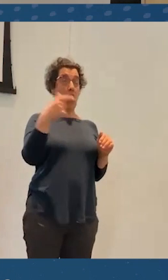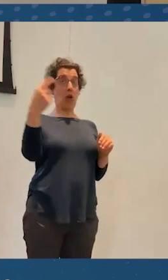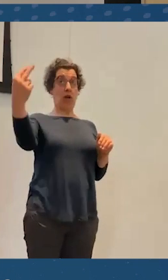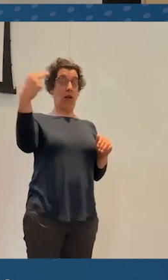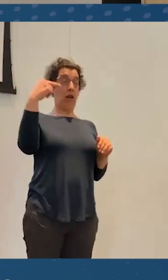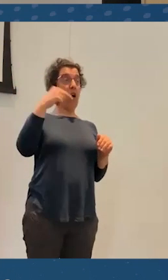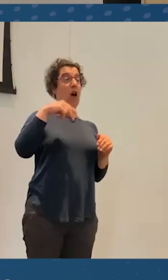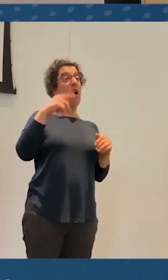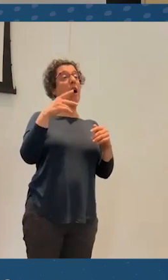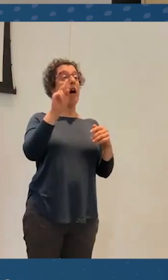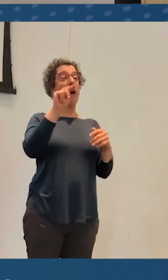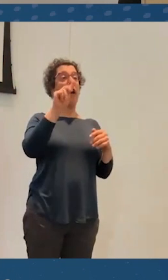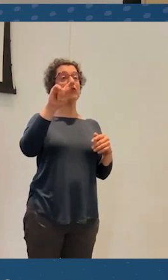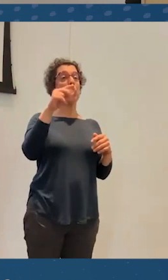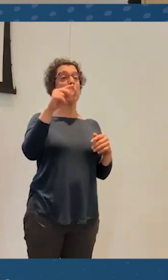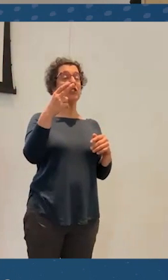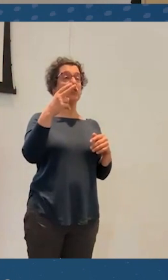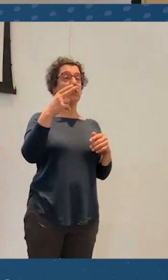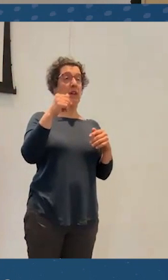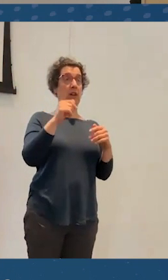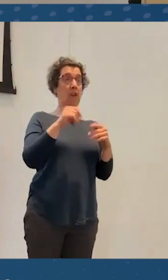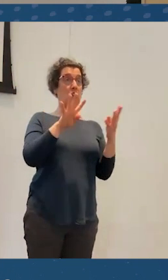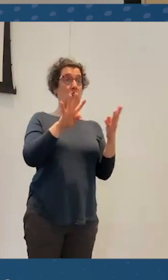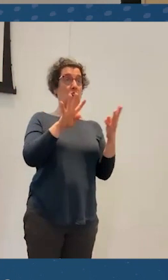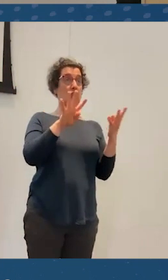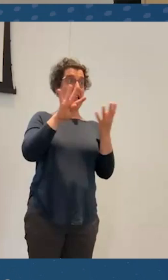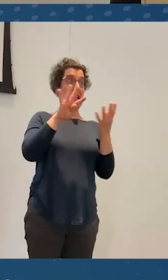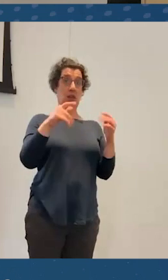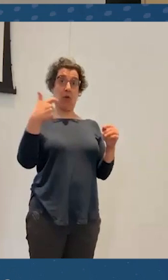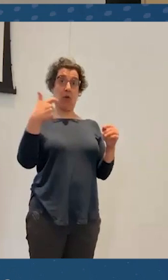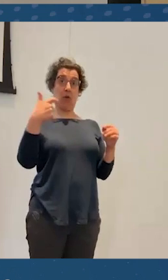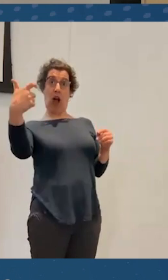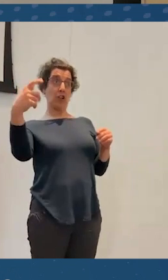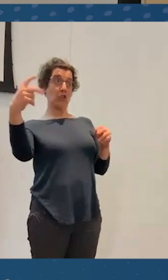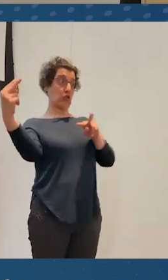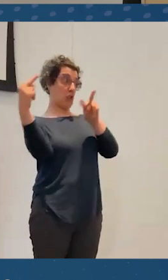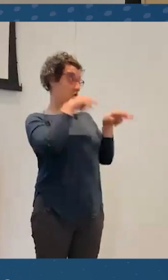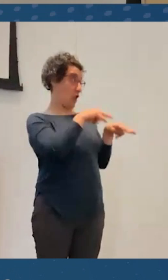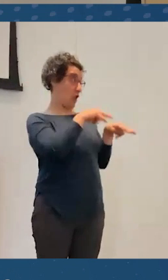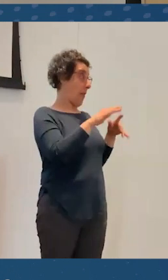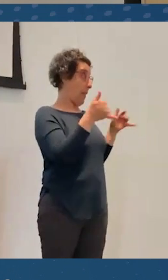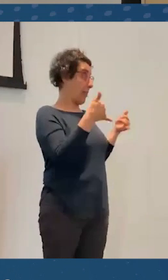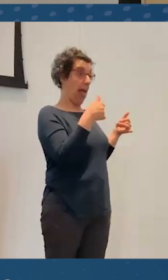or friends and family watching you play on the computer.